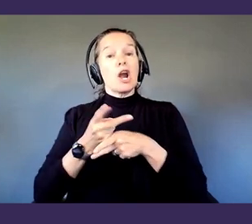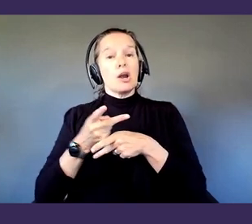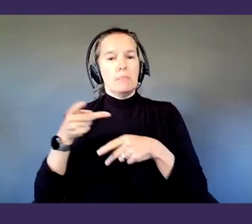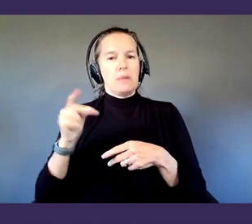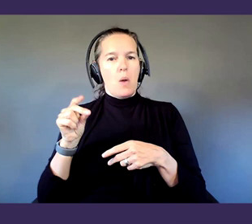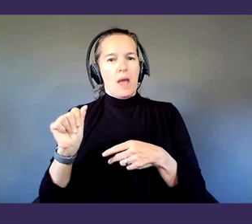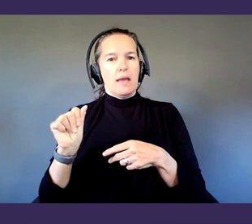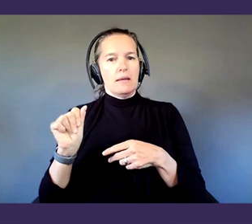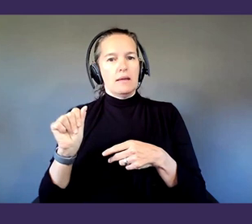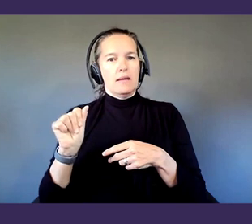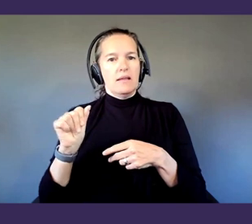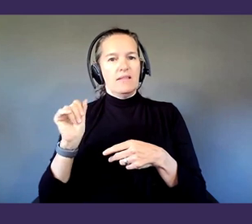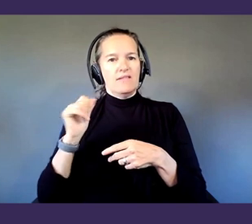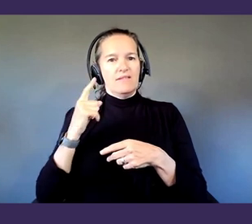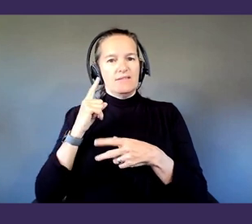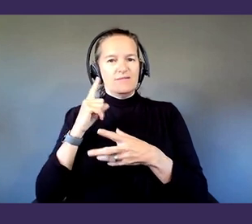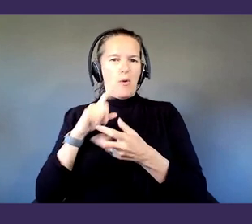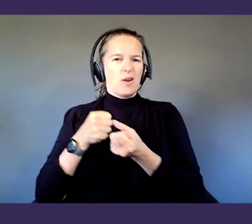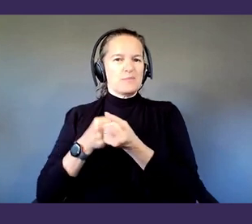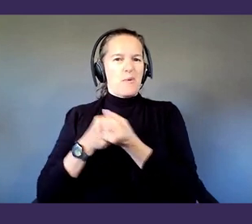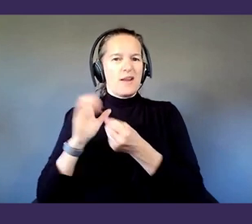on behalf of Karla. And most importantly too,